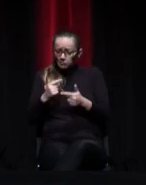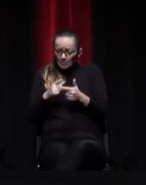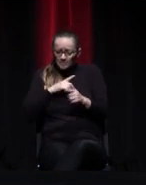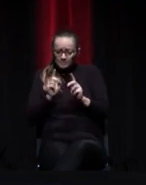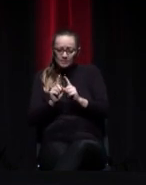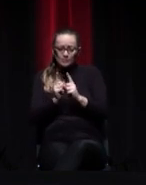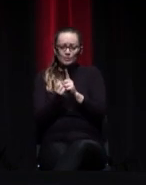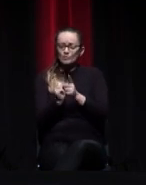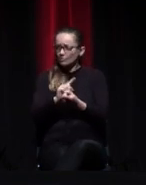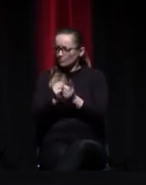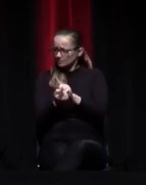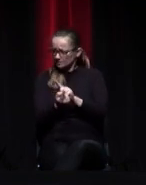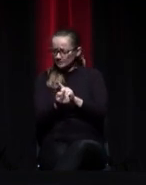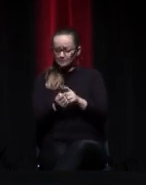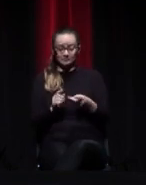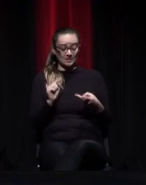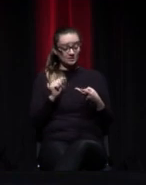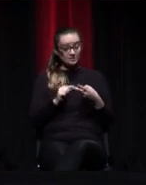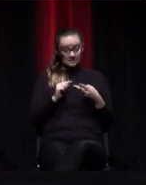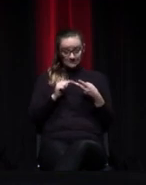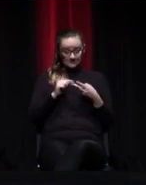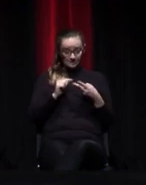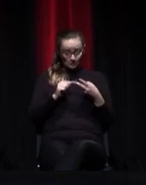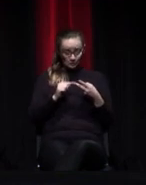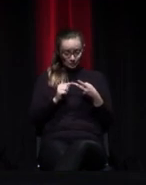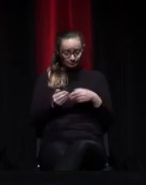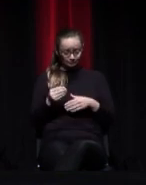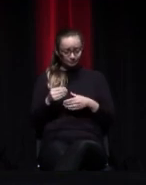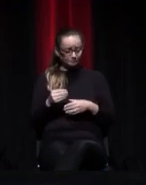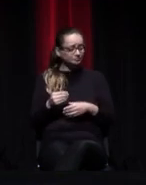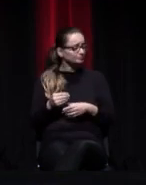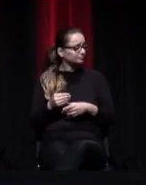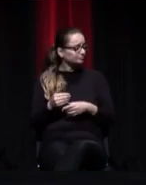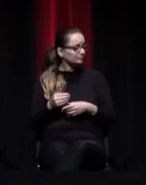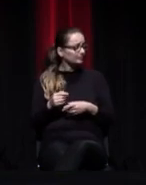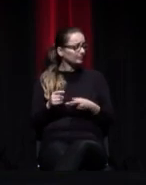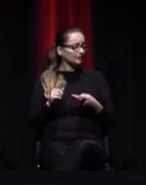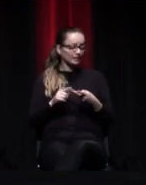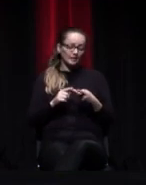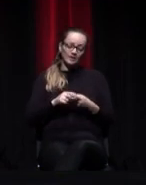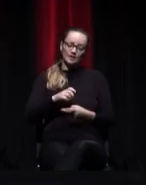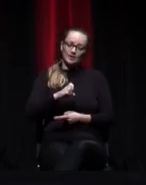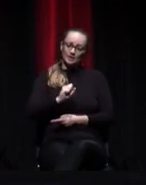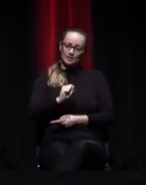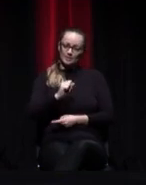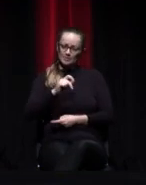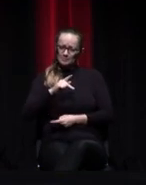The second attitude, a subjective attitude, an epistemic, cognitive attitude, but also